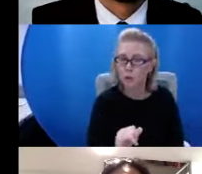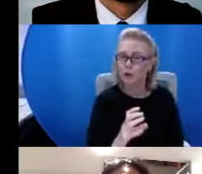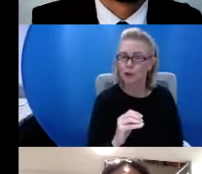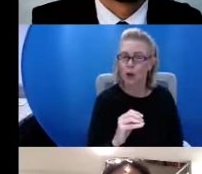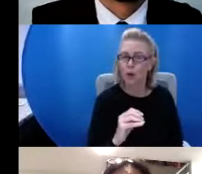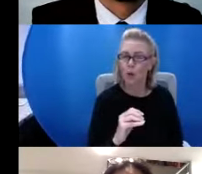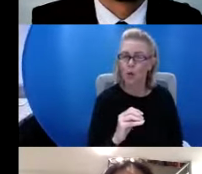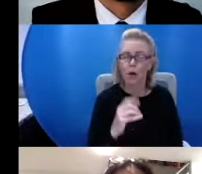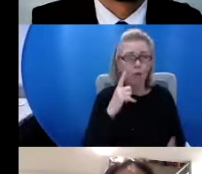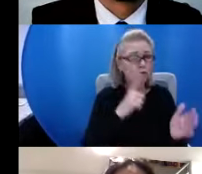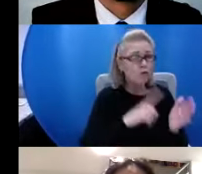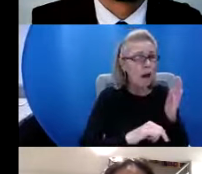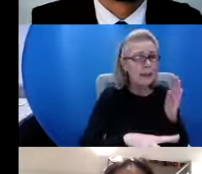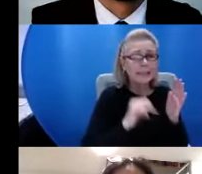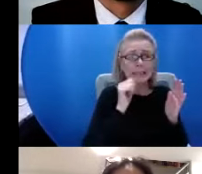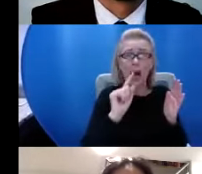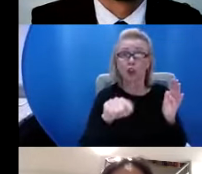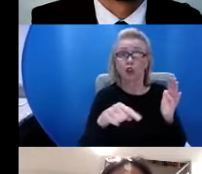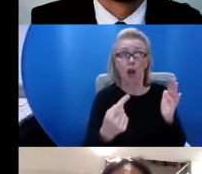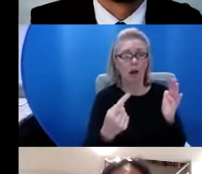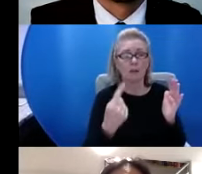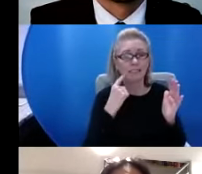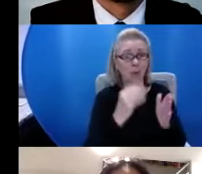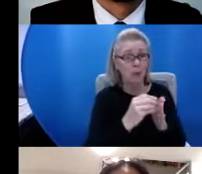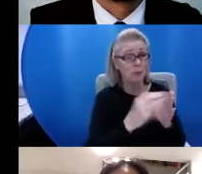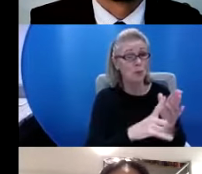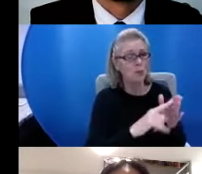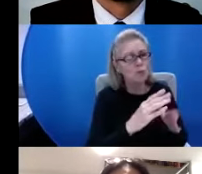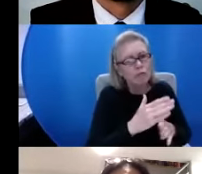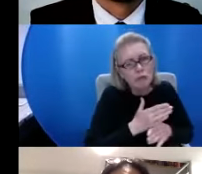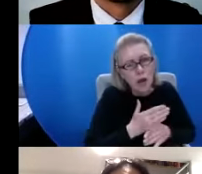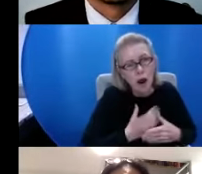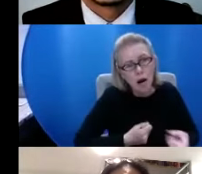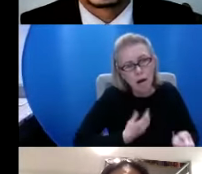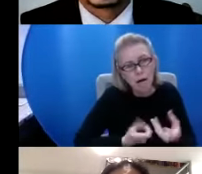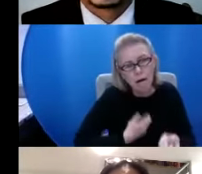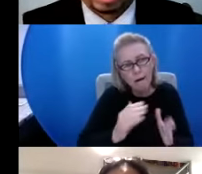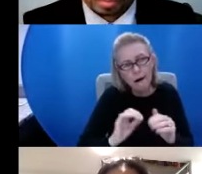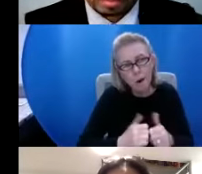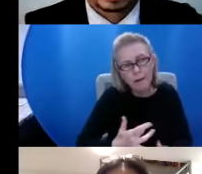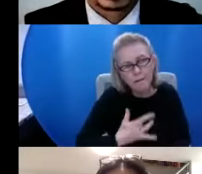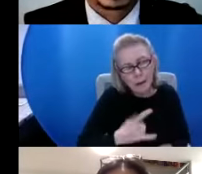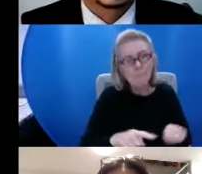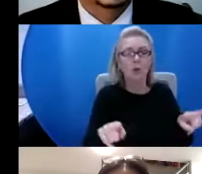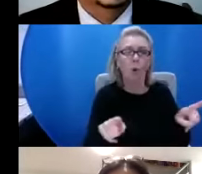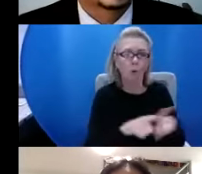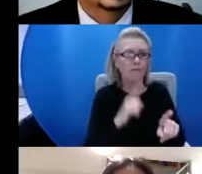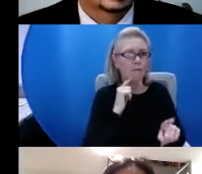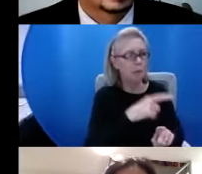students to share how they were feeling but also allowed them to exercise compassion for others.